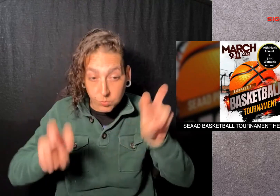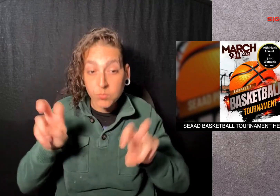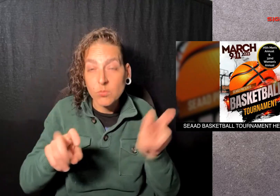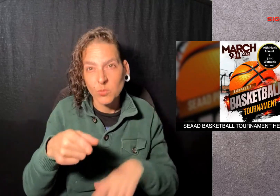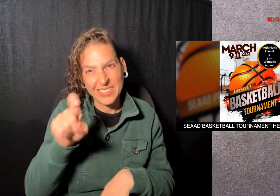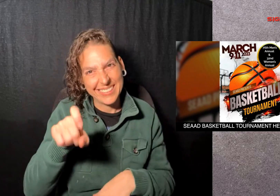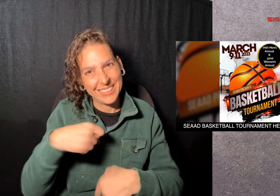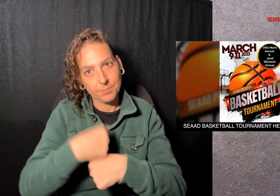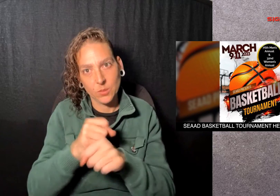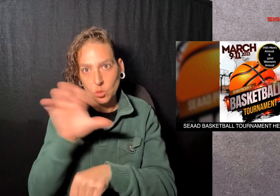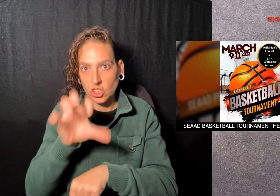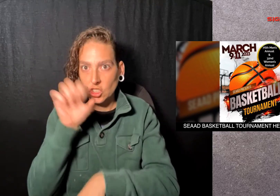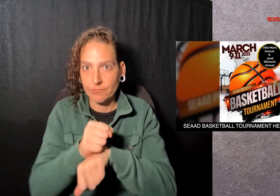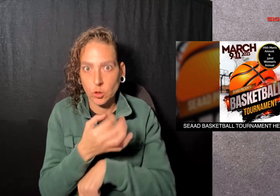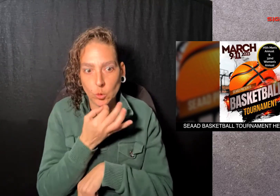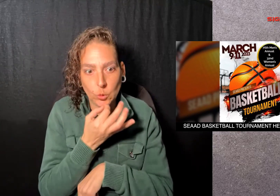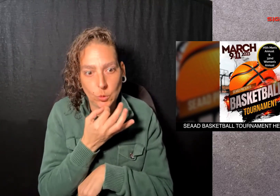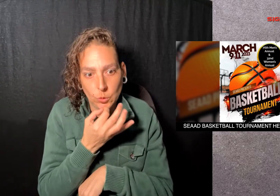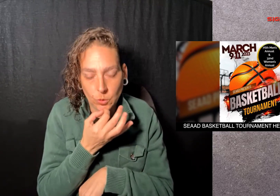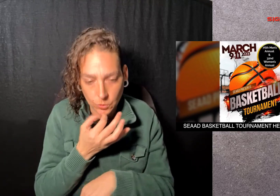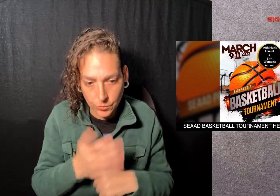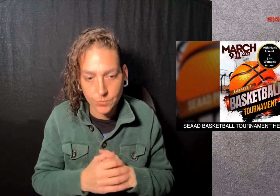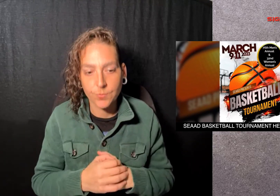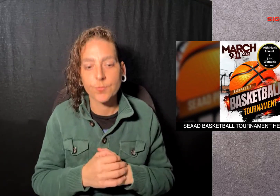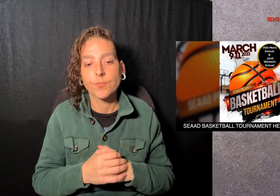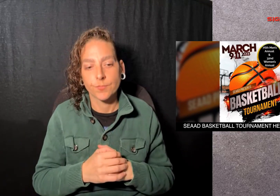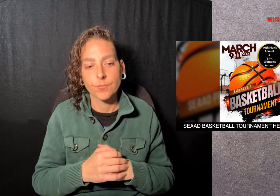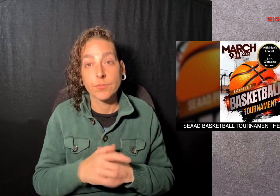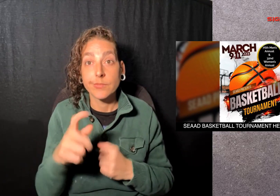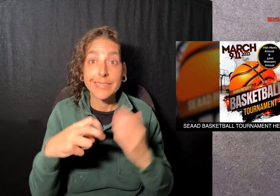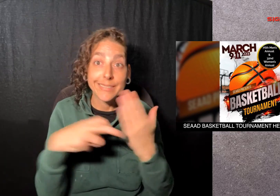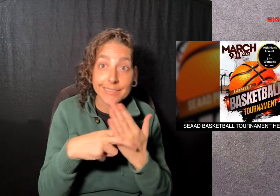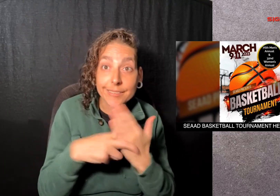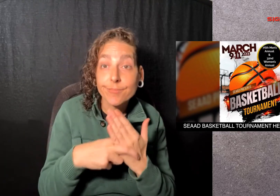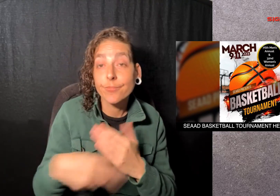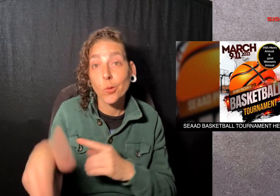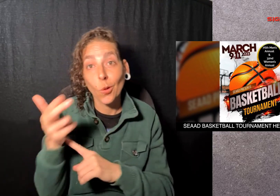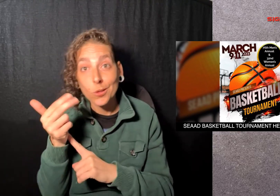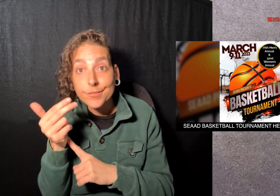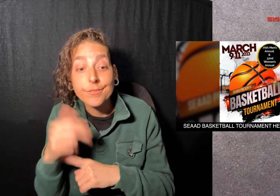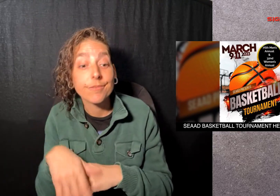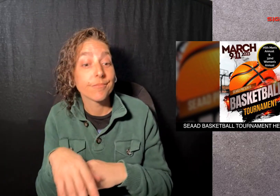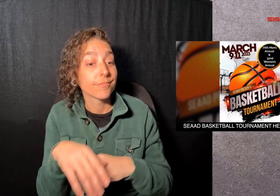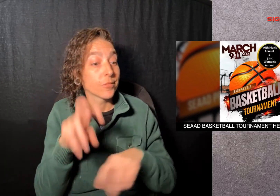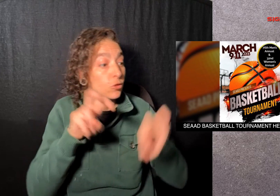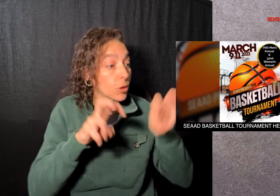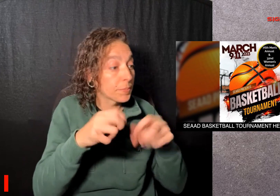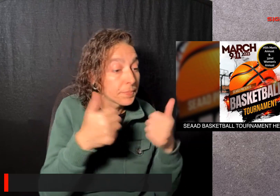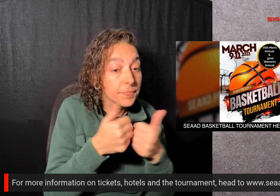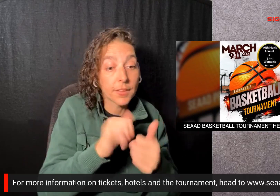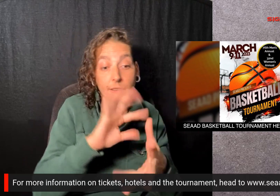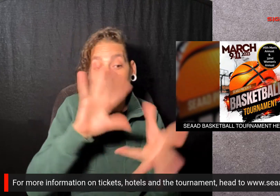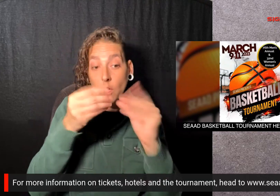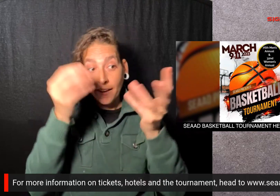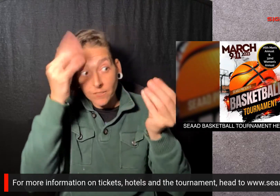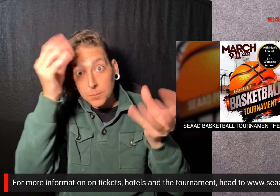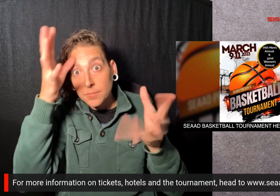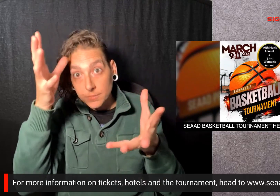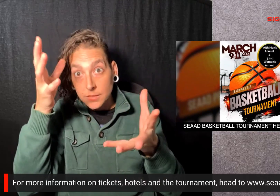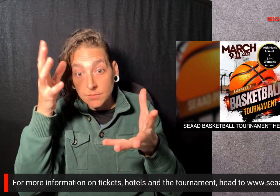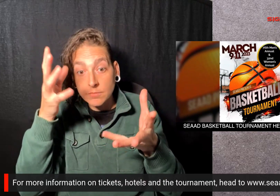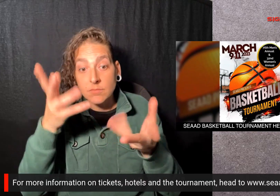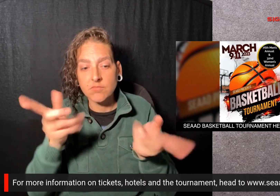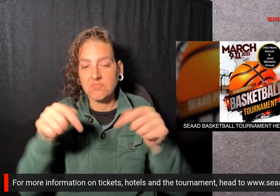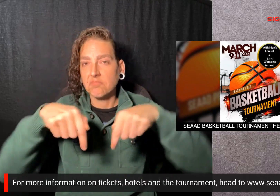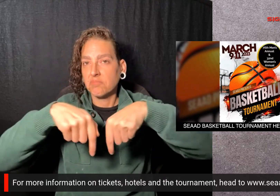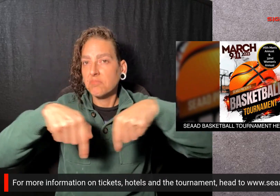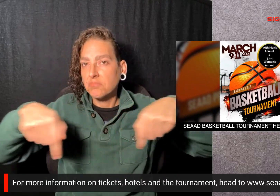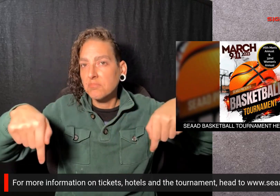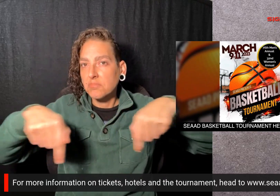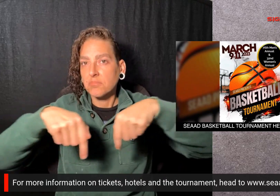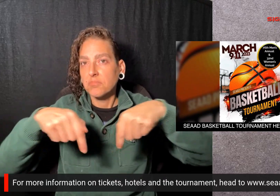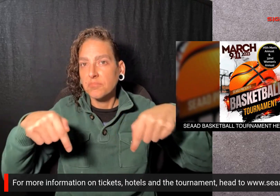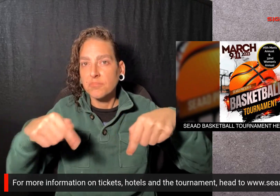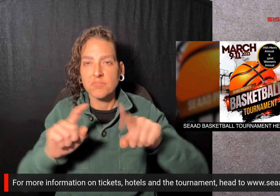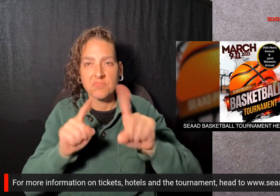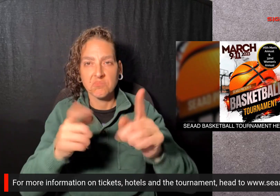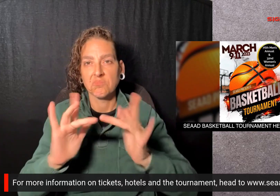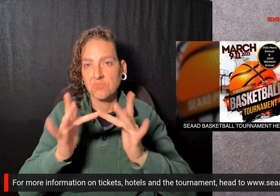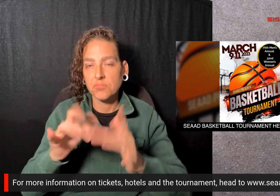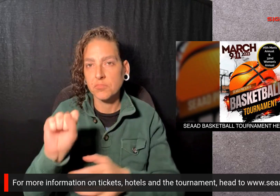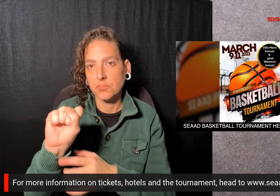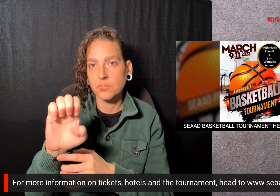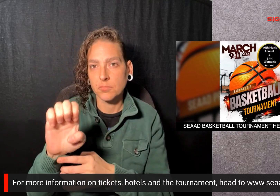reservations as soon as possible for ticket hotel and tournament information had to www.seaad.us